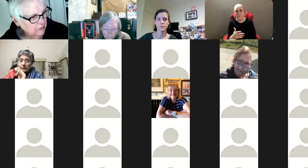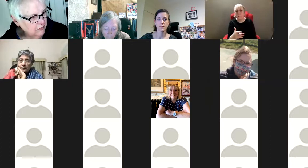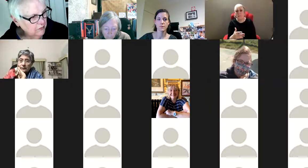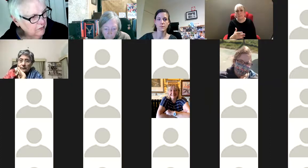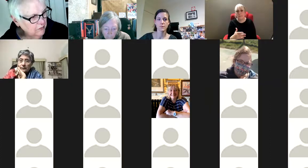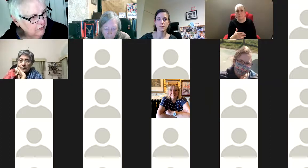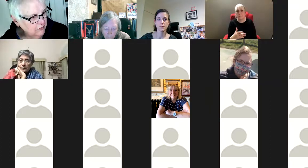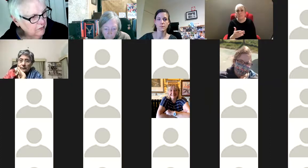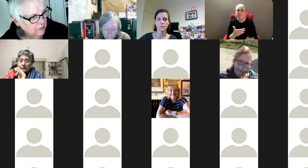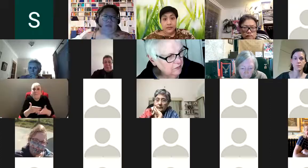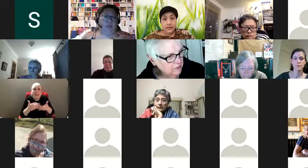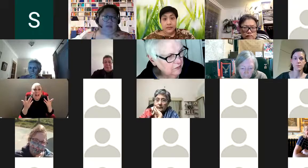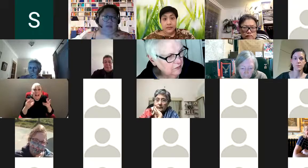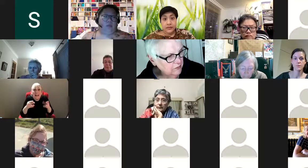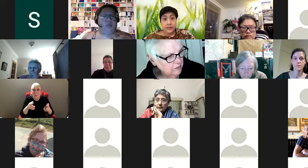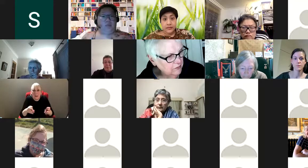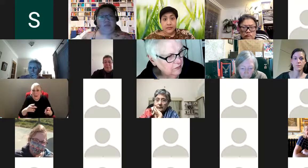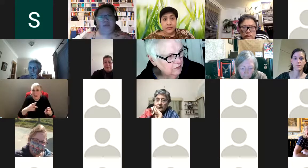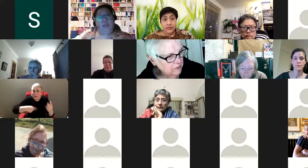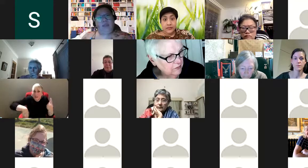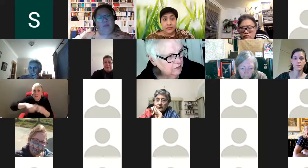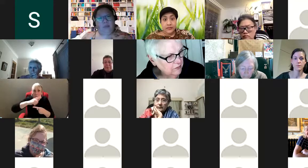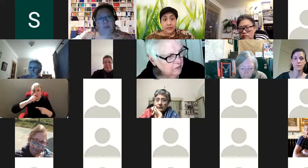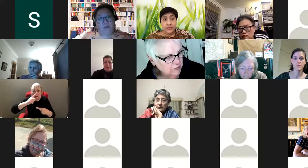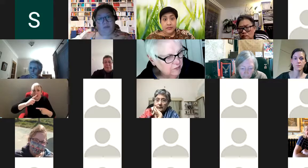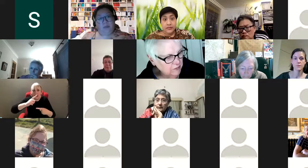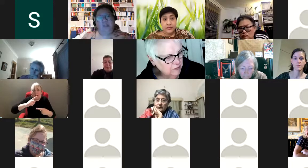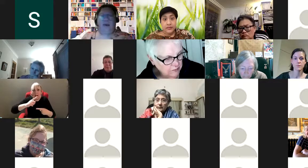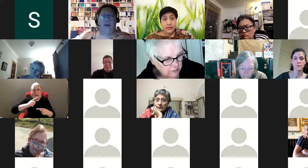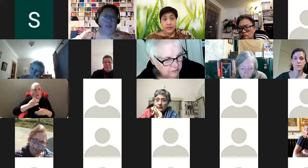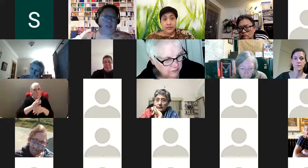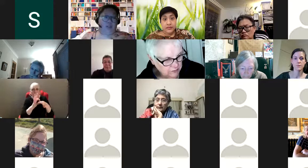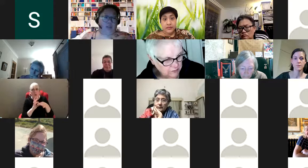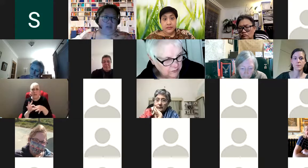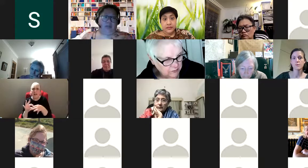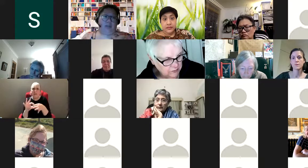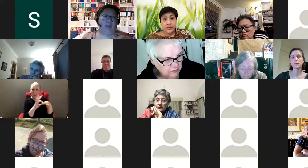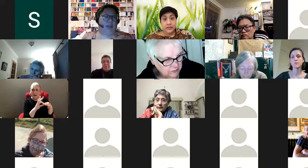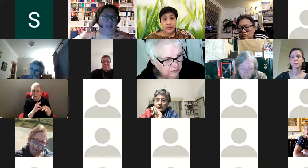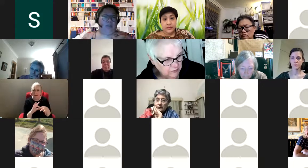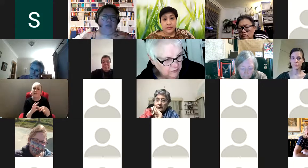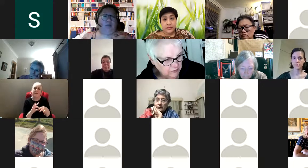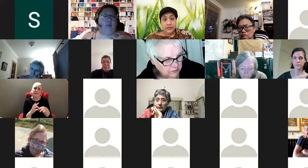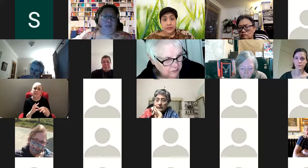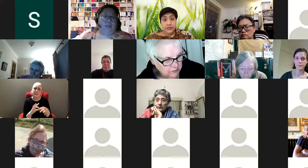work together to you know to create a bigger voice by you know generating and you know collaborating